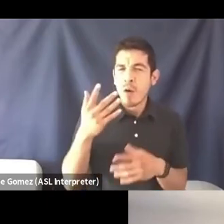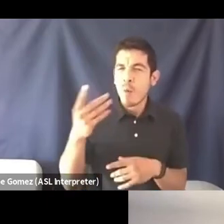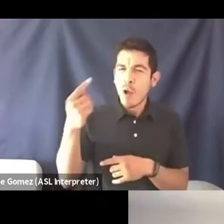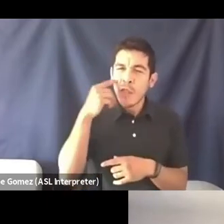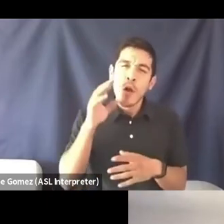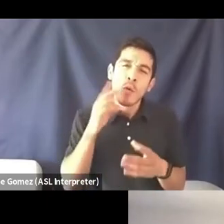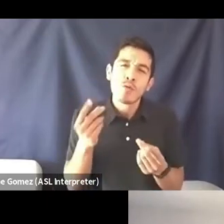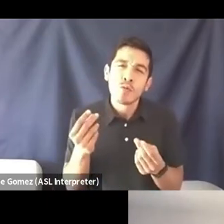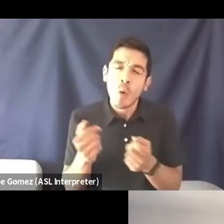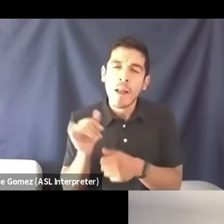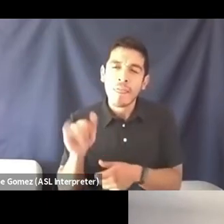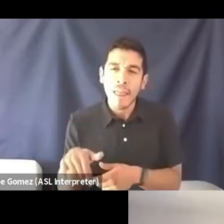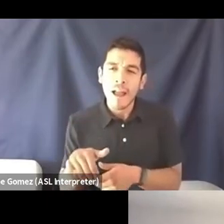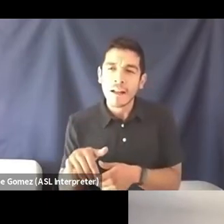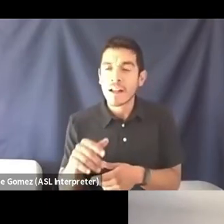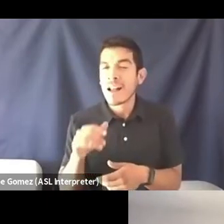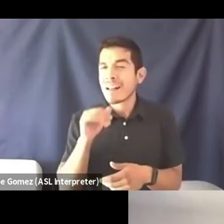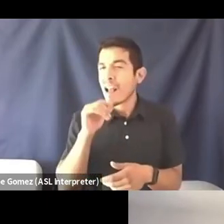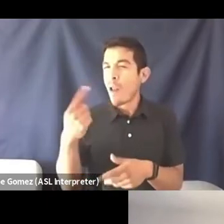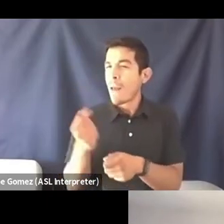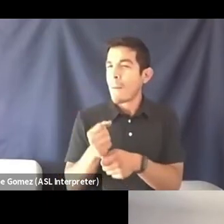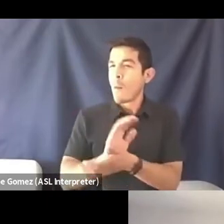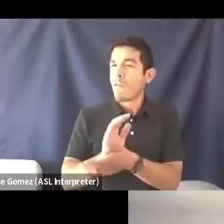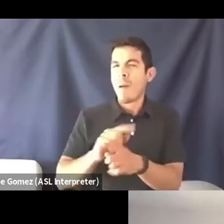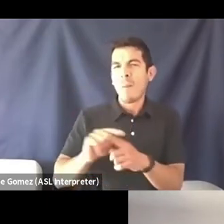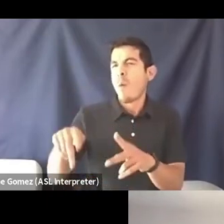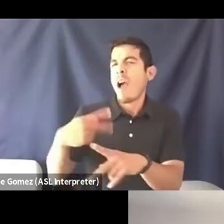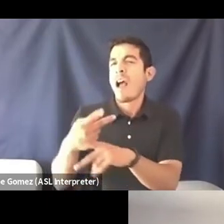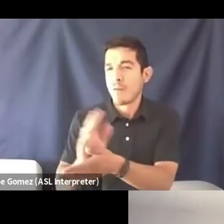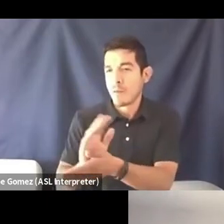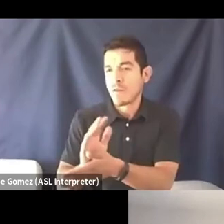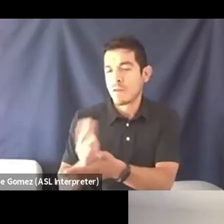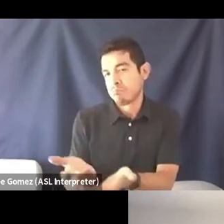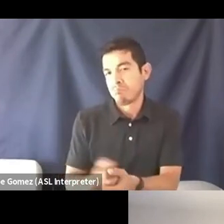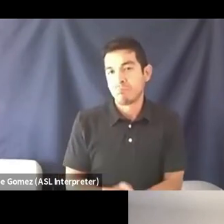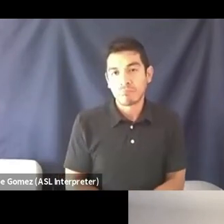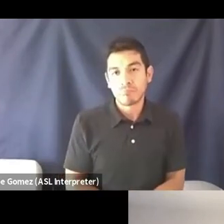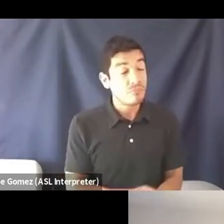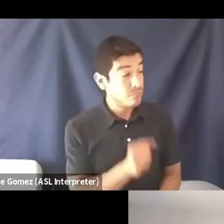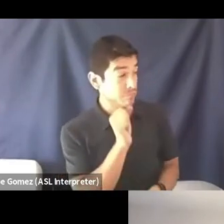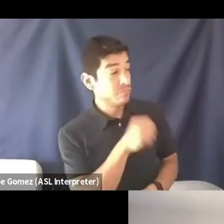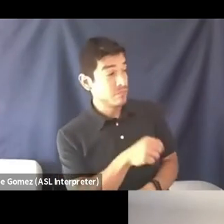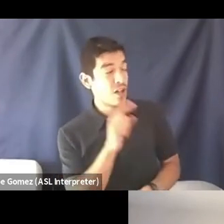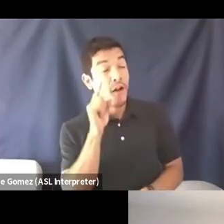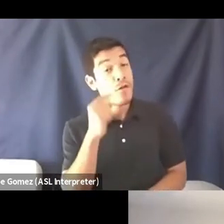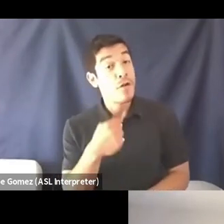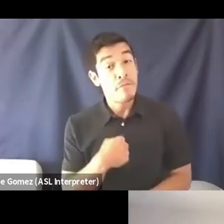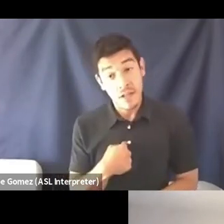Not just in terms of making a film, but what type of film? Yeah, so for me, when I first heard